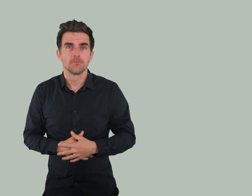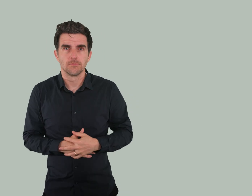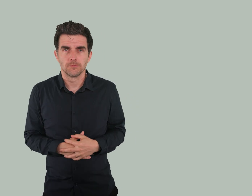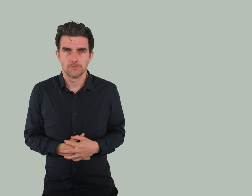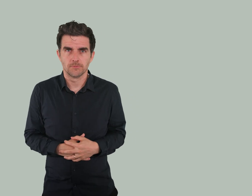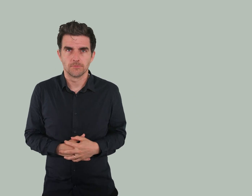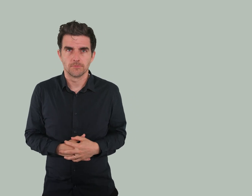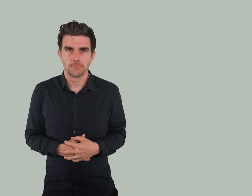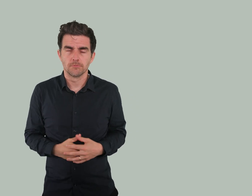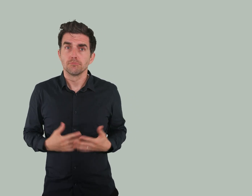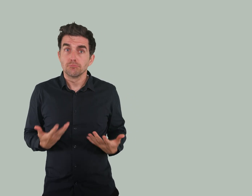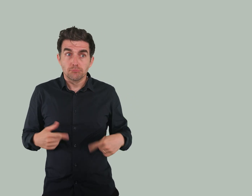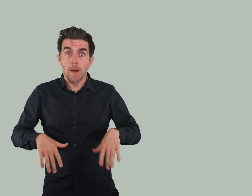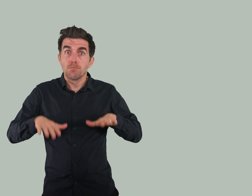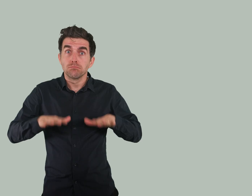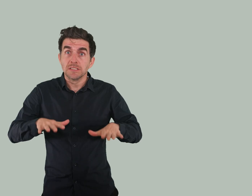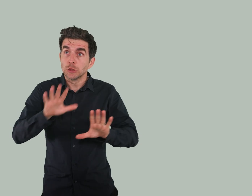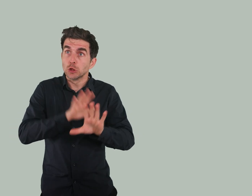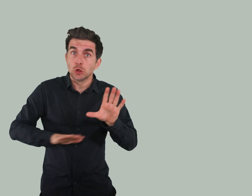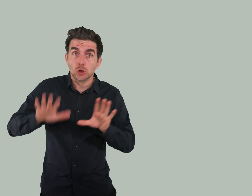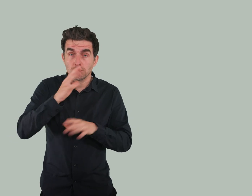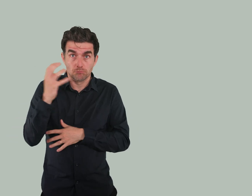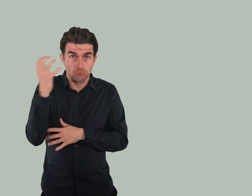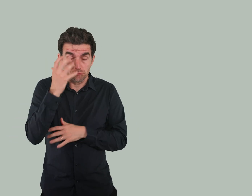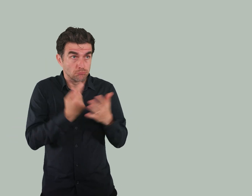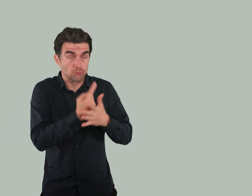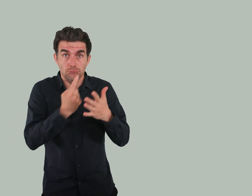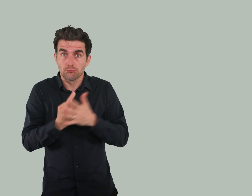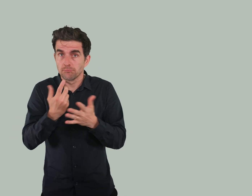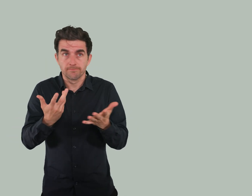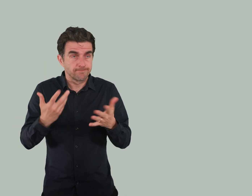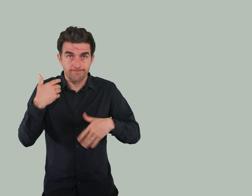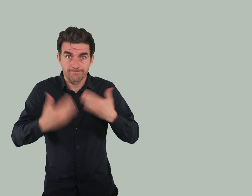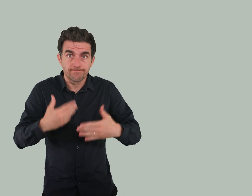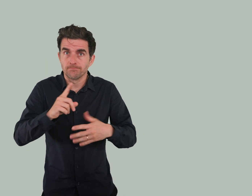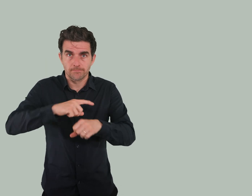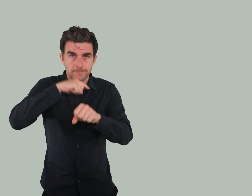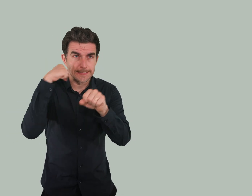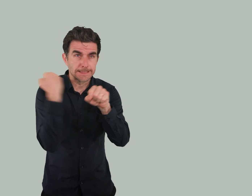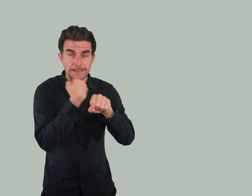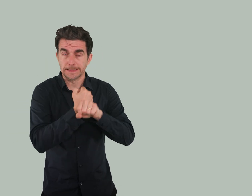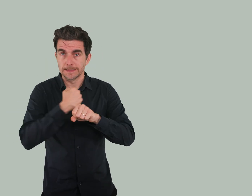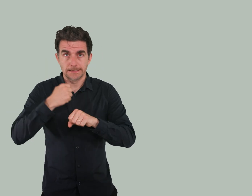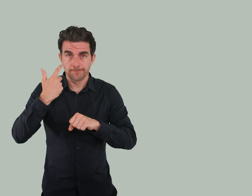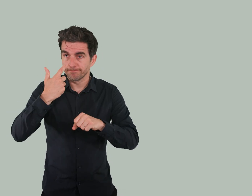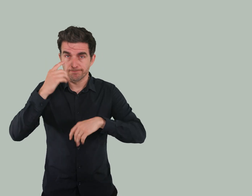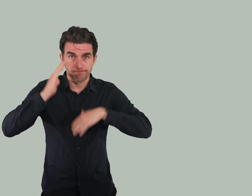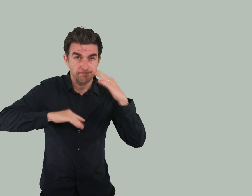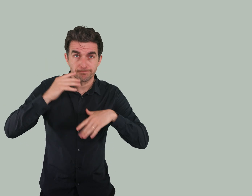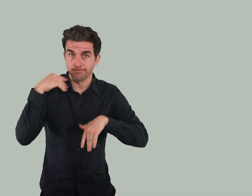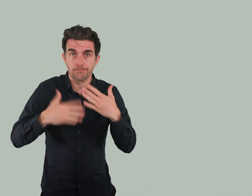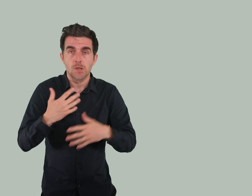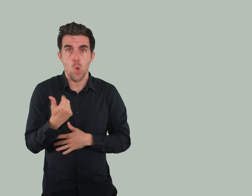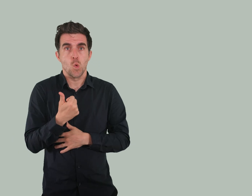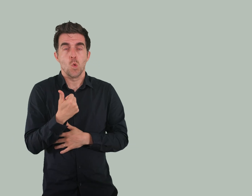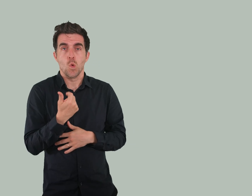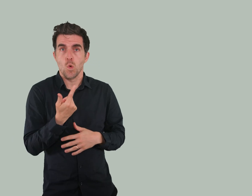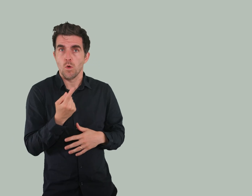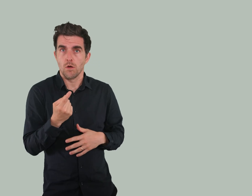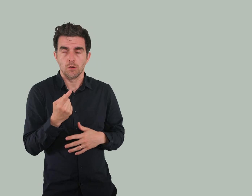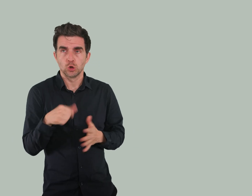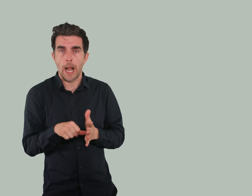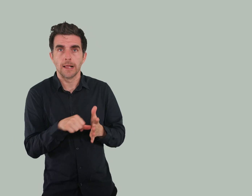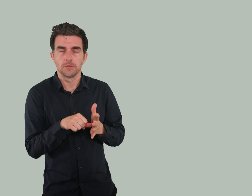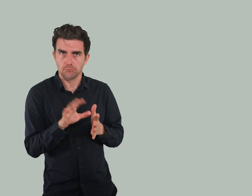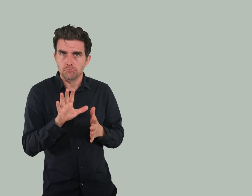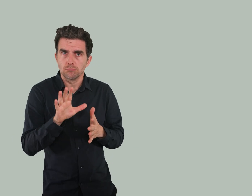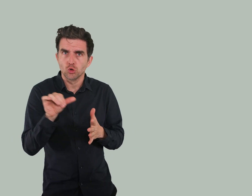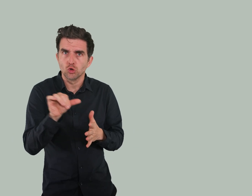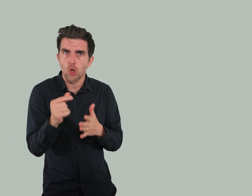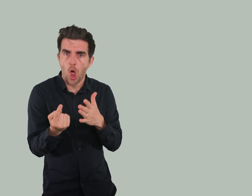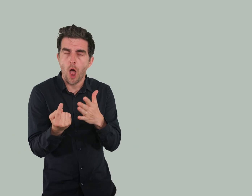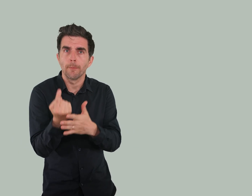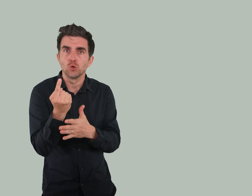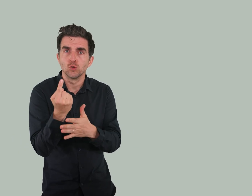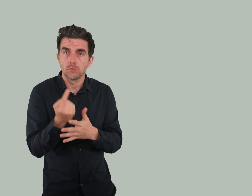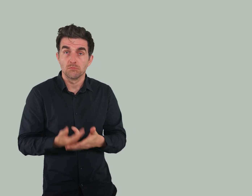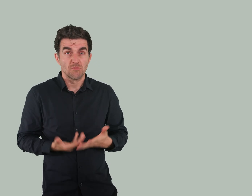Britain’s infrastructure challenge should be an opportunity